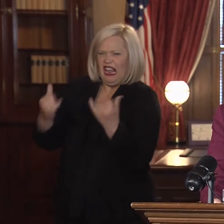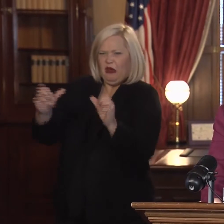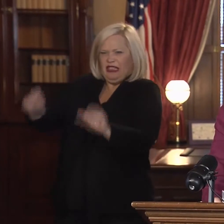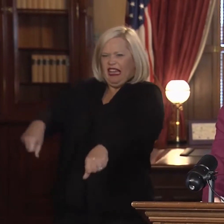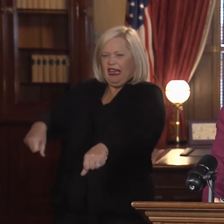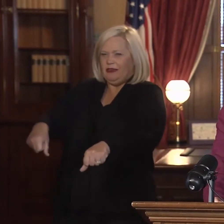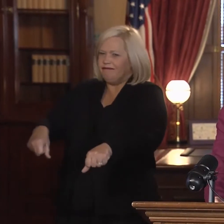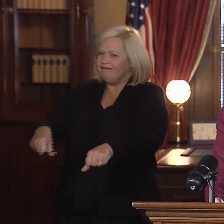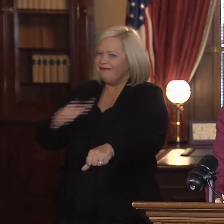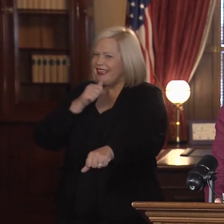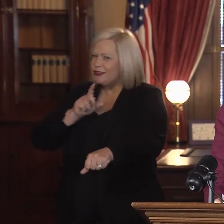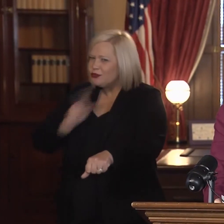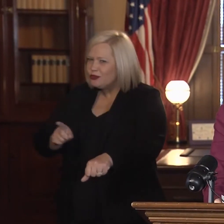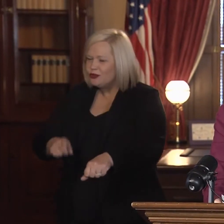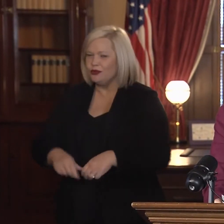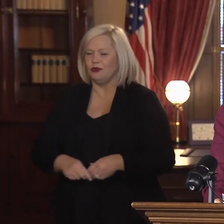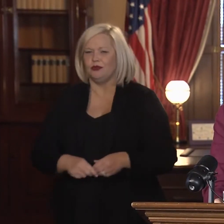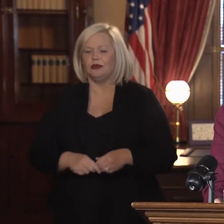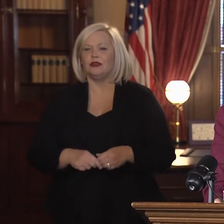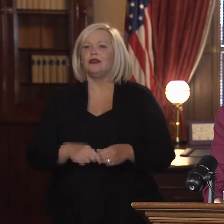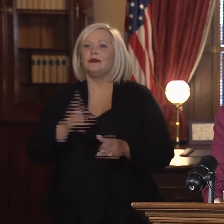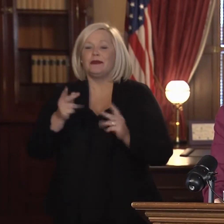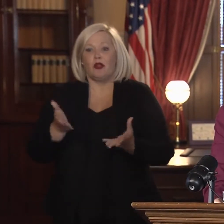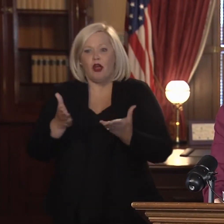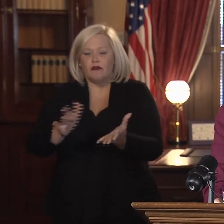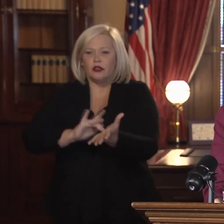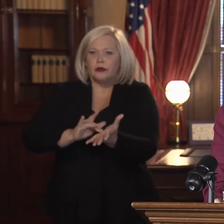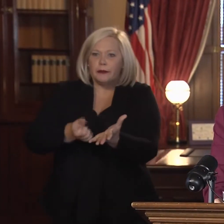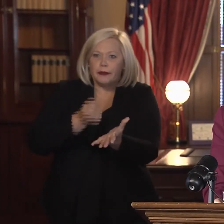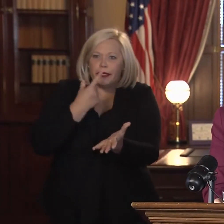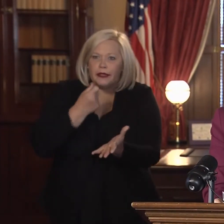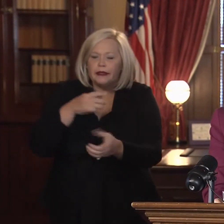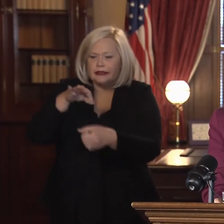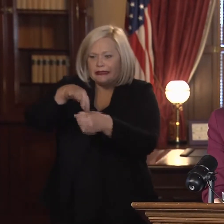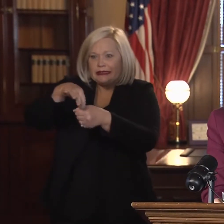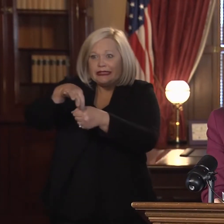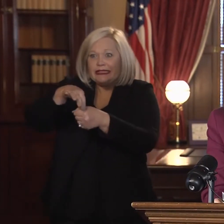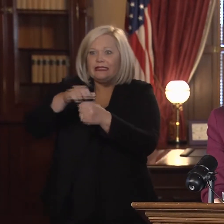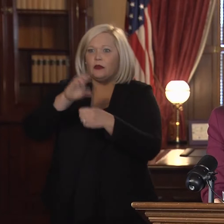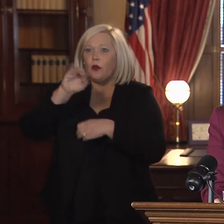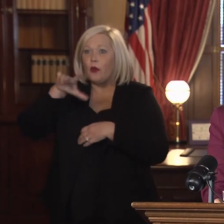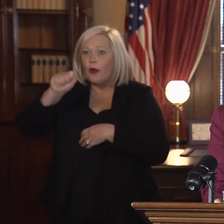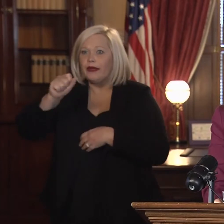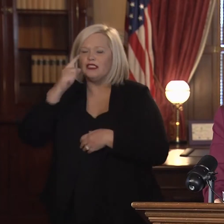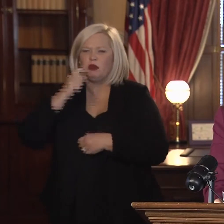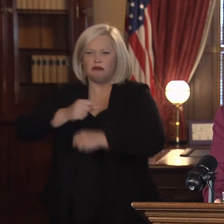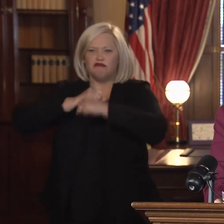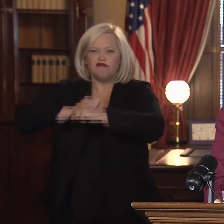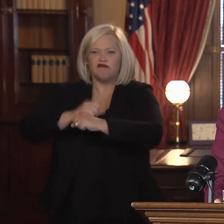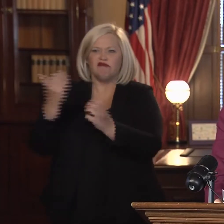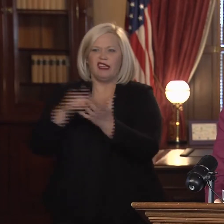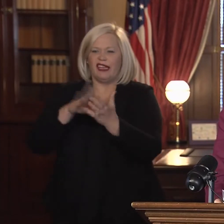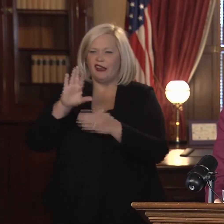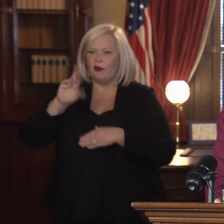AWARE OF. PROMISES GET THE VACCINE VERY